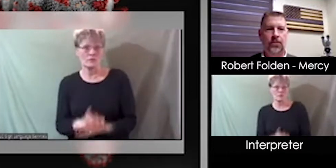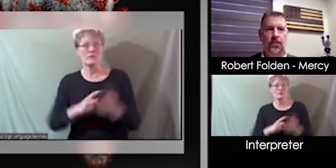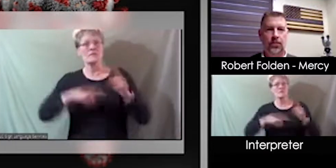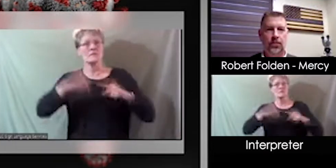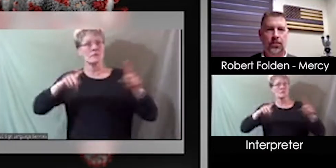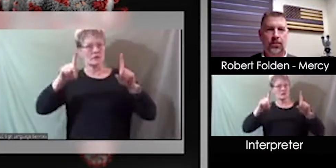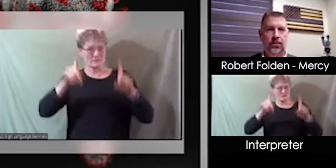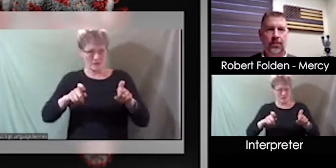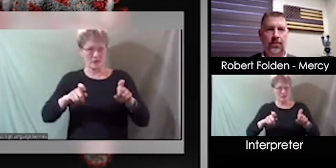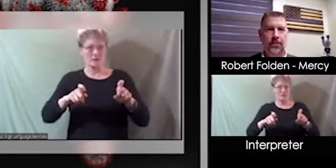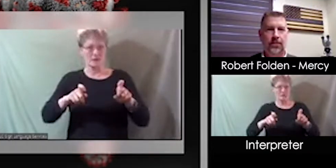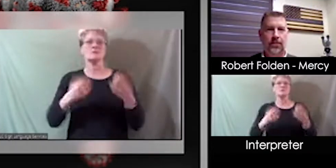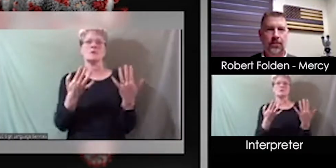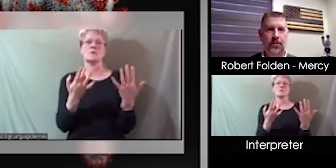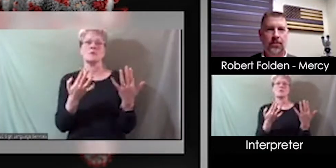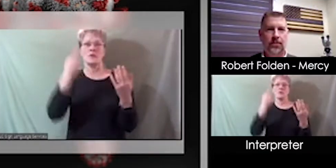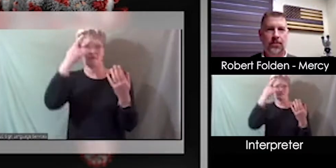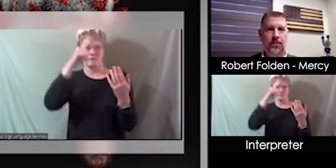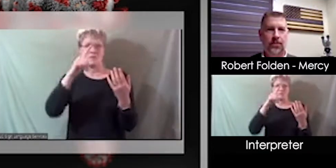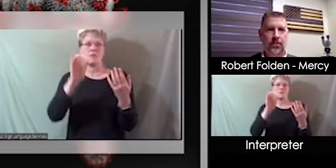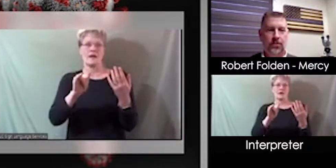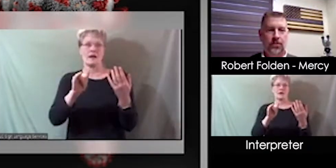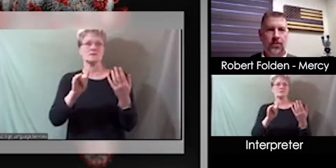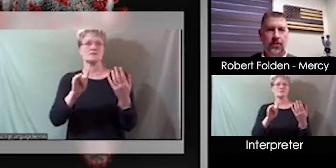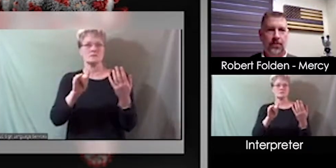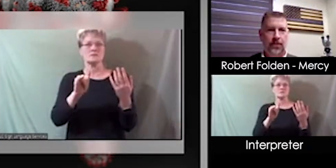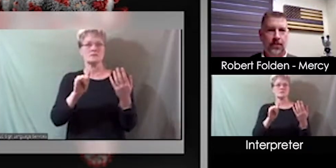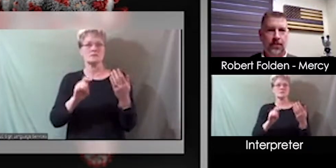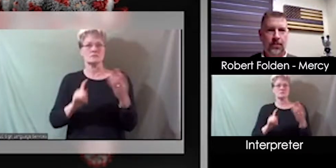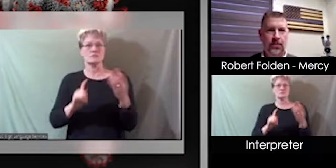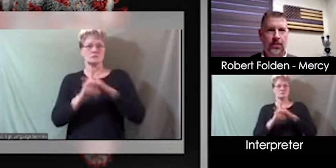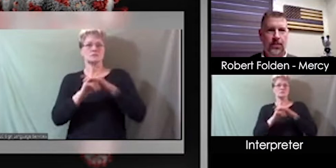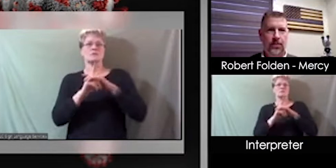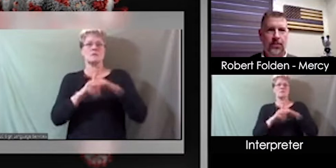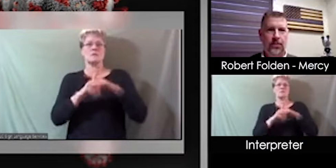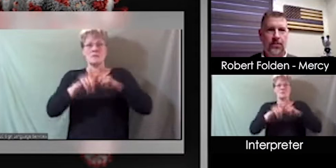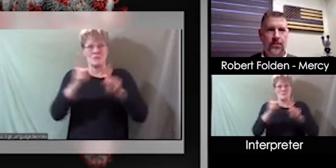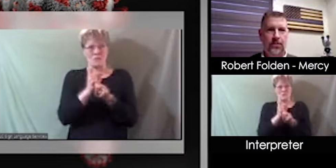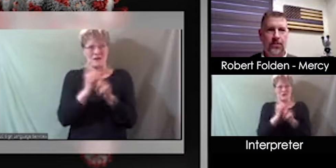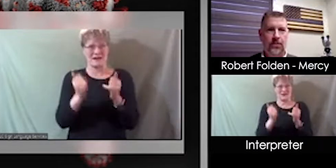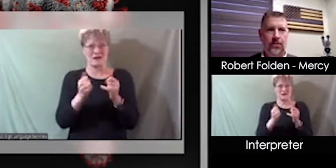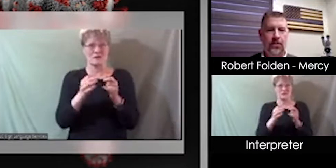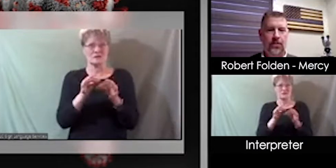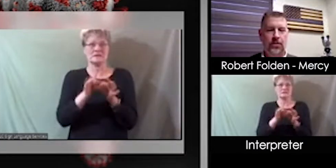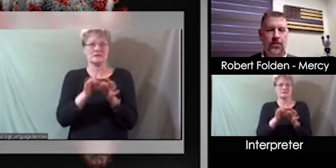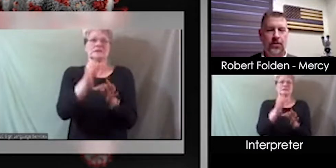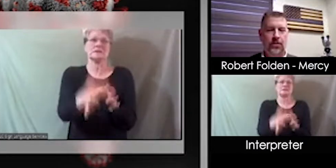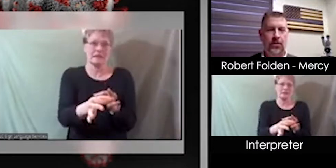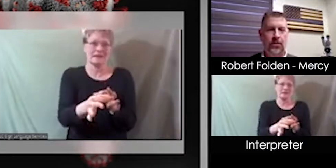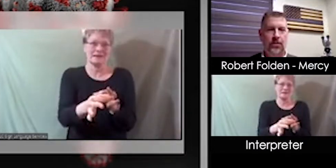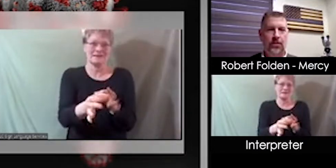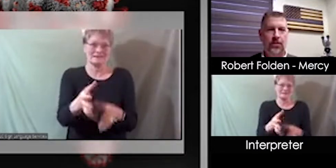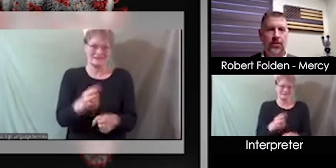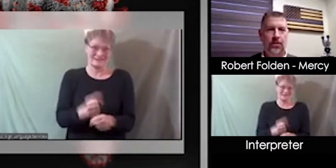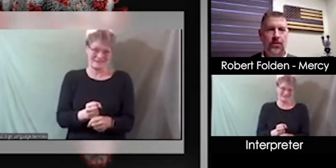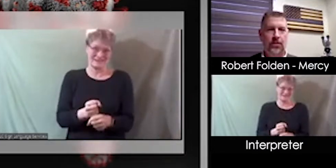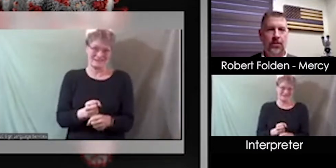we're going to be taking advantage of here in our community, but they are delayed and it's quite frustrating for us as it